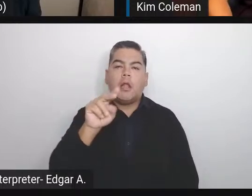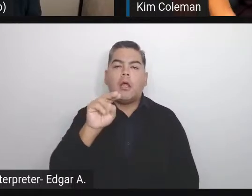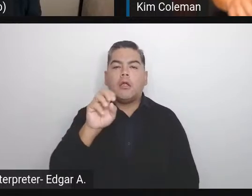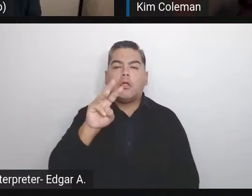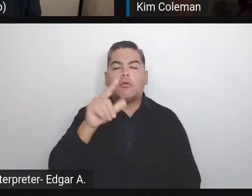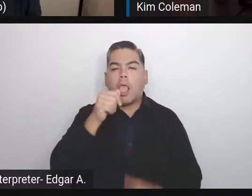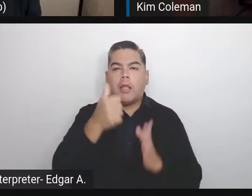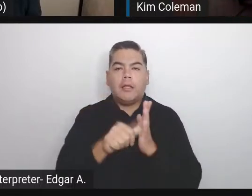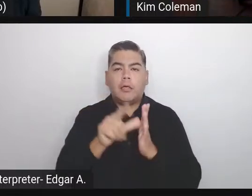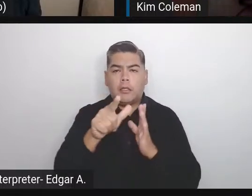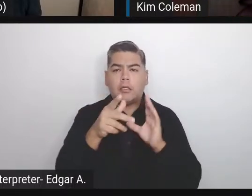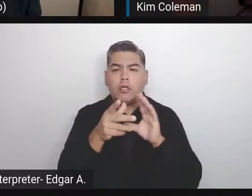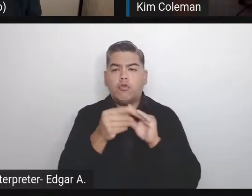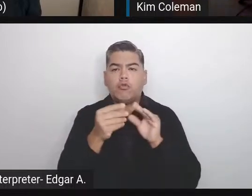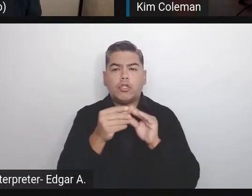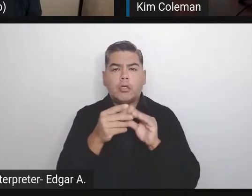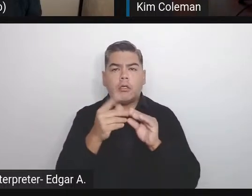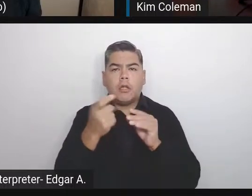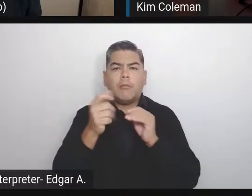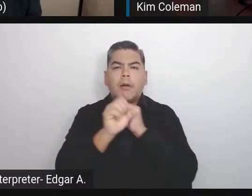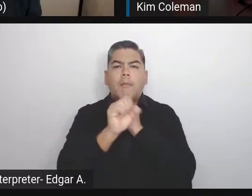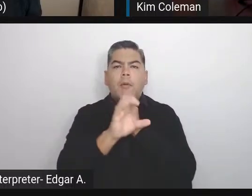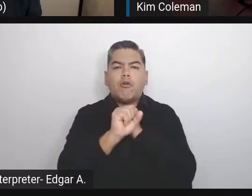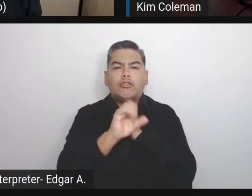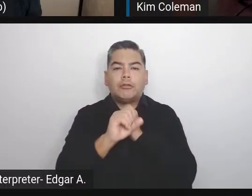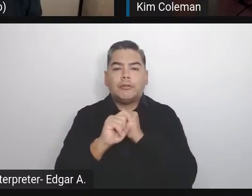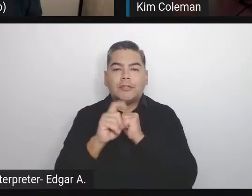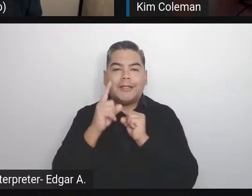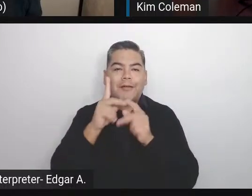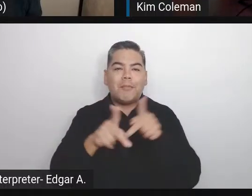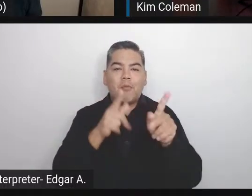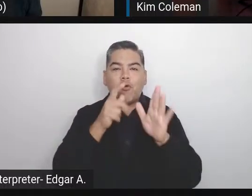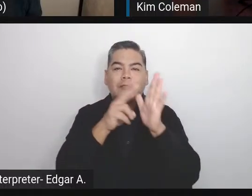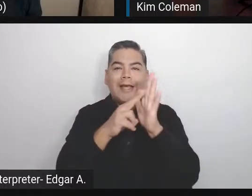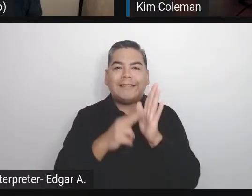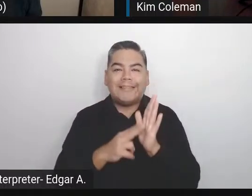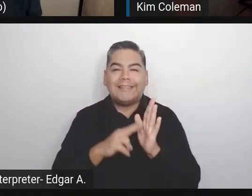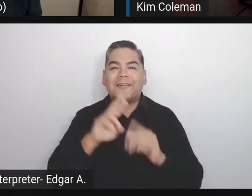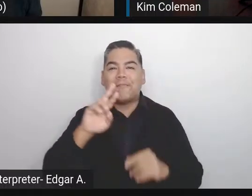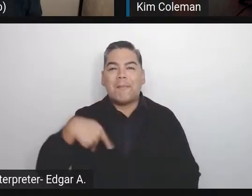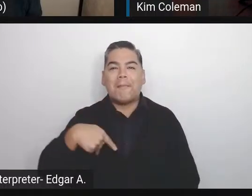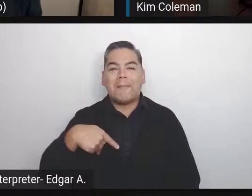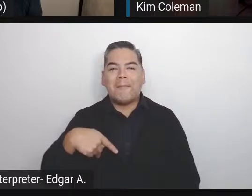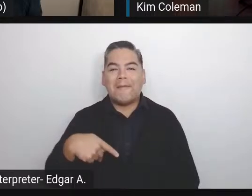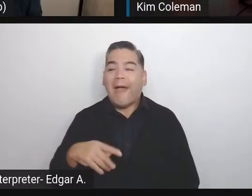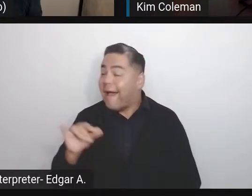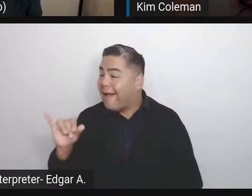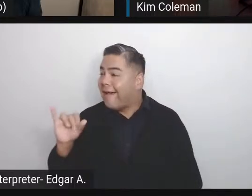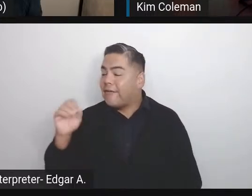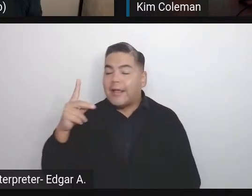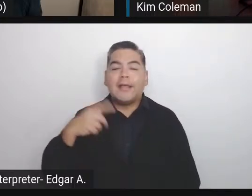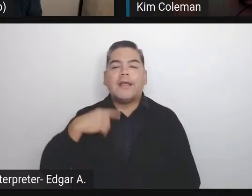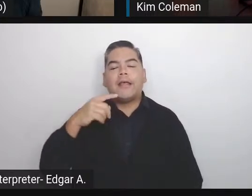Talk about something totally unrelated. You are working on the owls newsletter. What got you started with that?